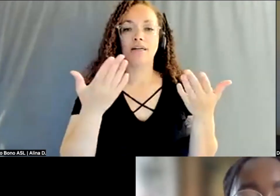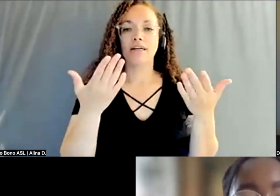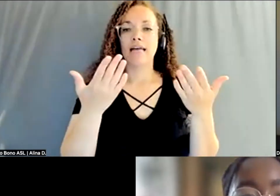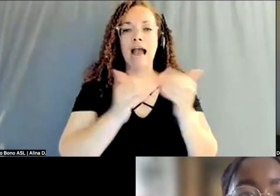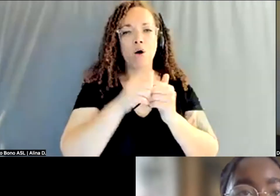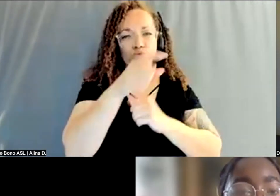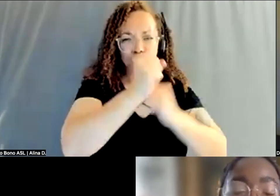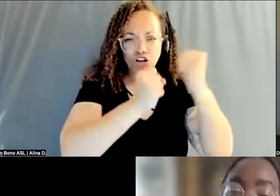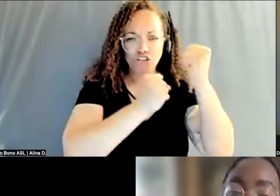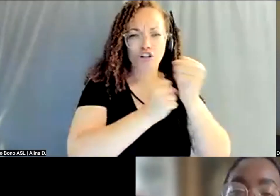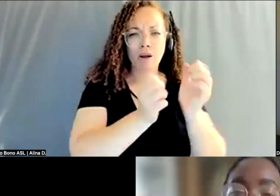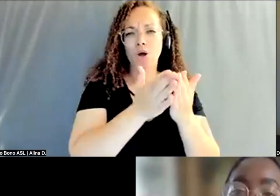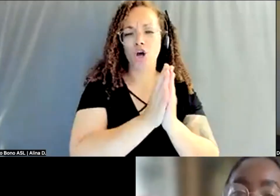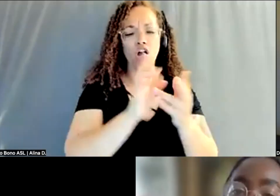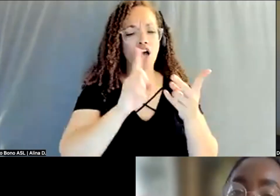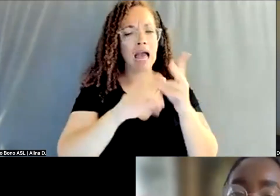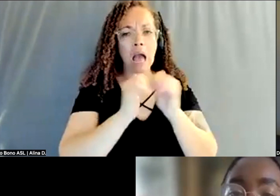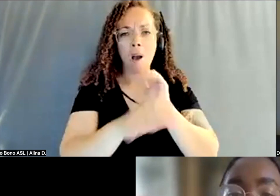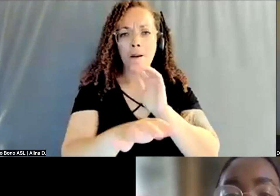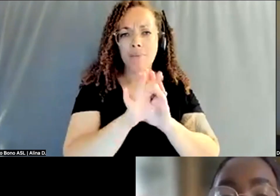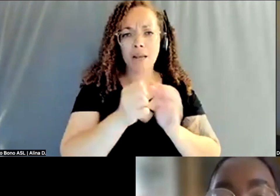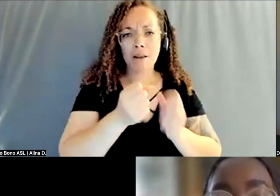collection is how like circular and how connective it is. I love you know,